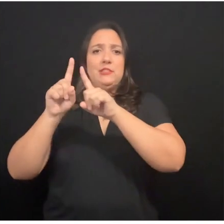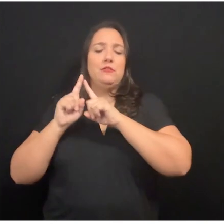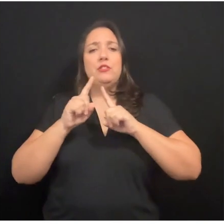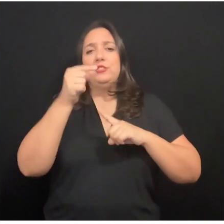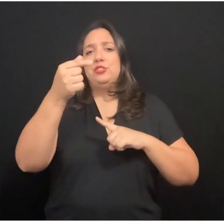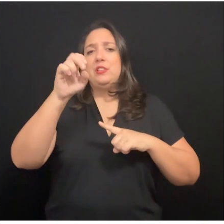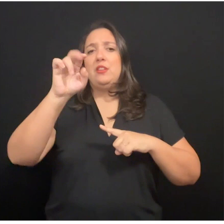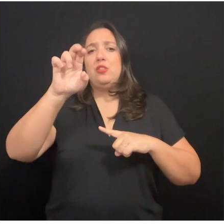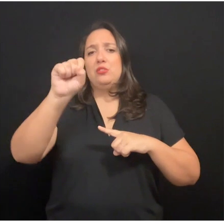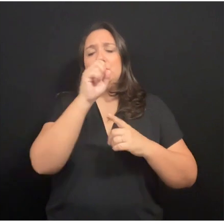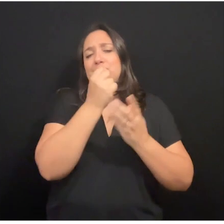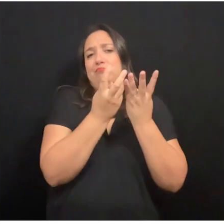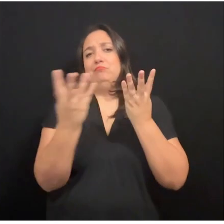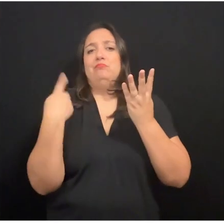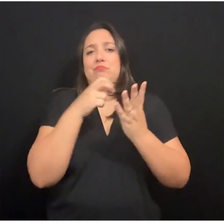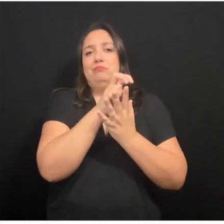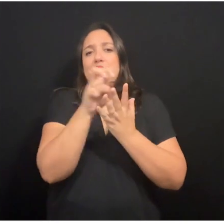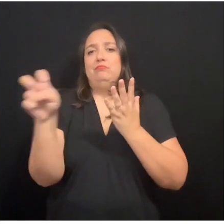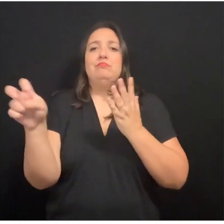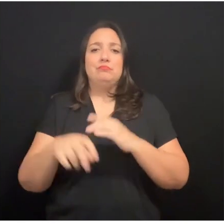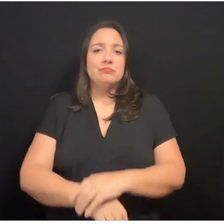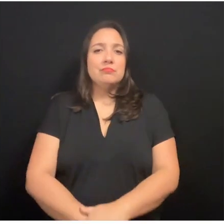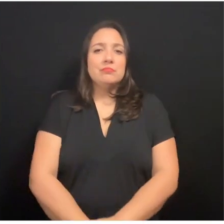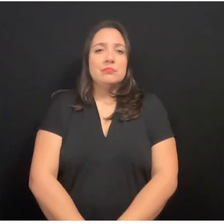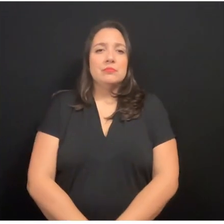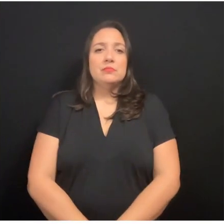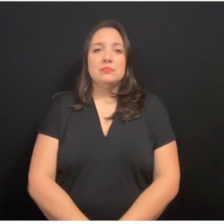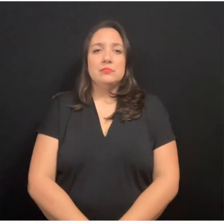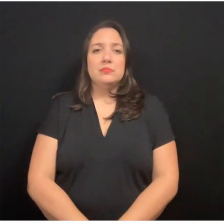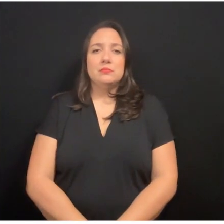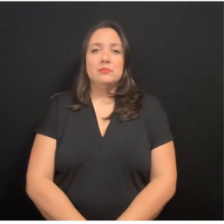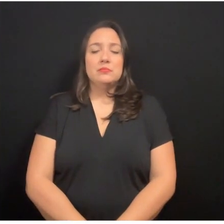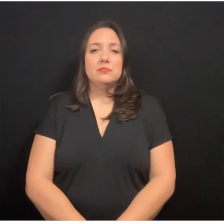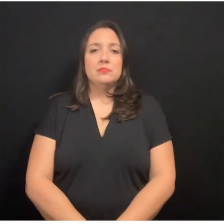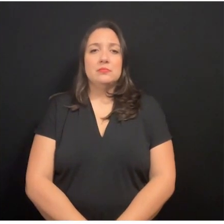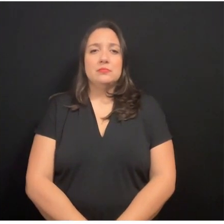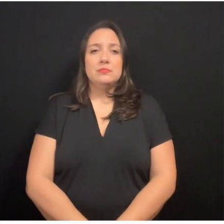(guitar and singing)